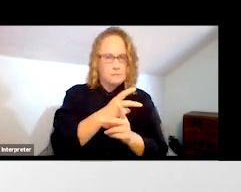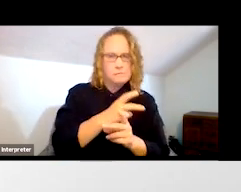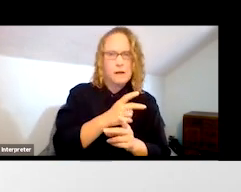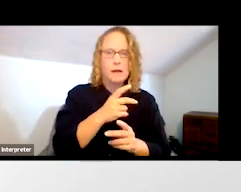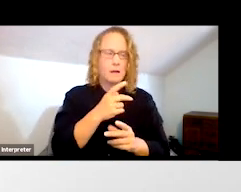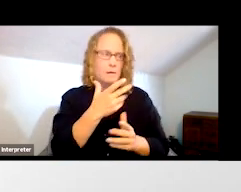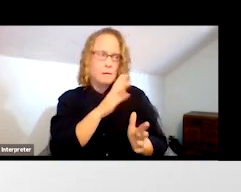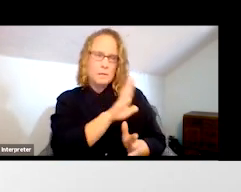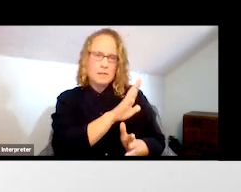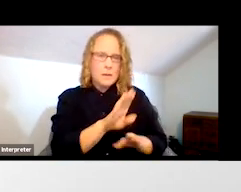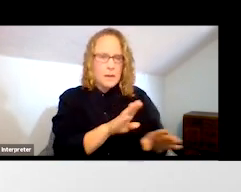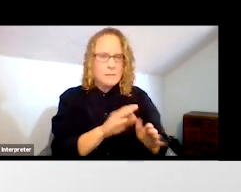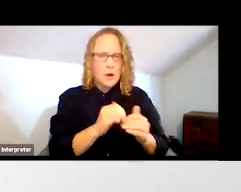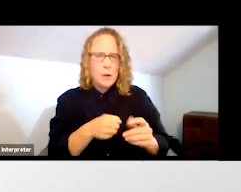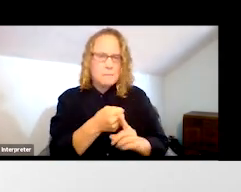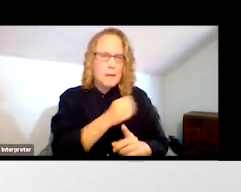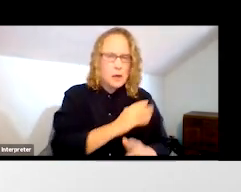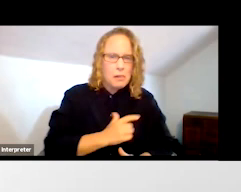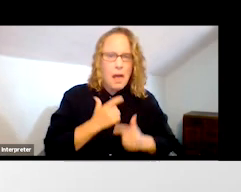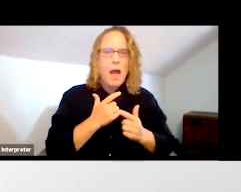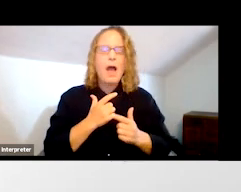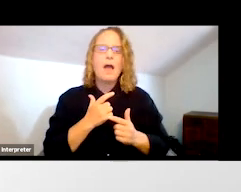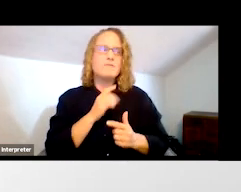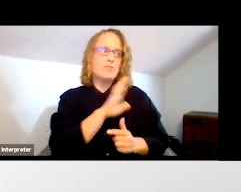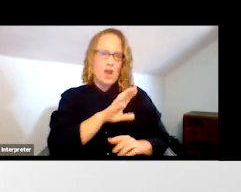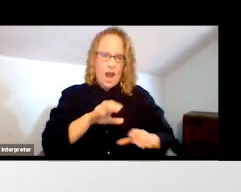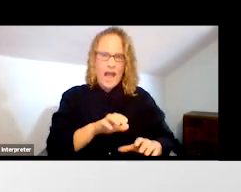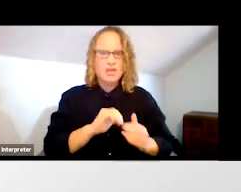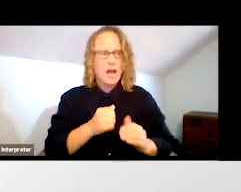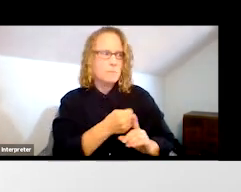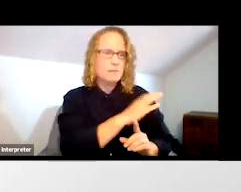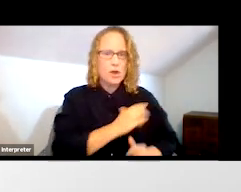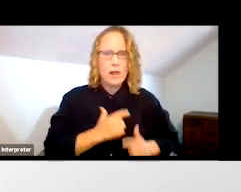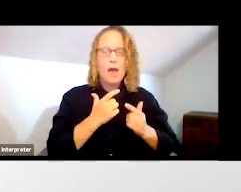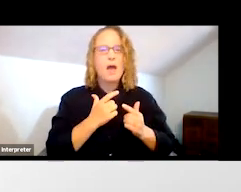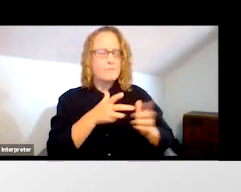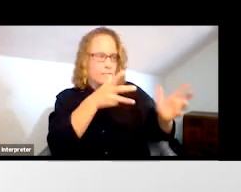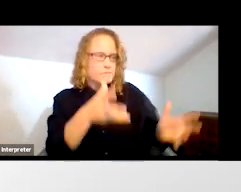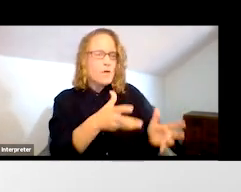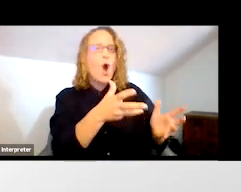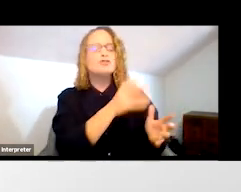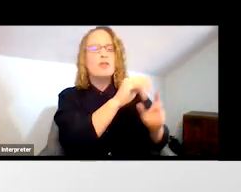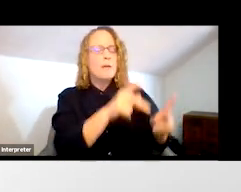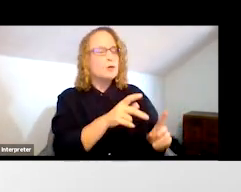what we want out of this is to make sure that people are feeling included,